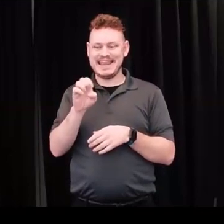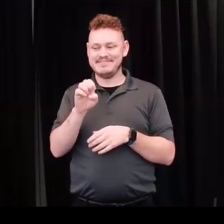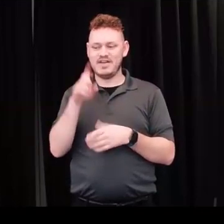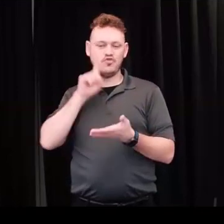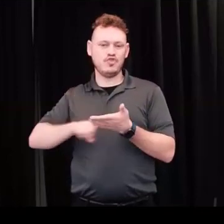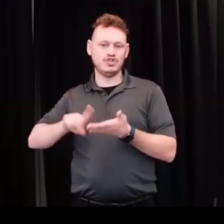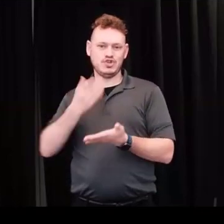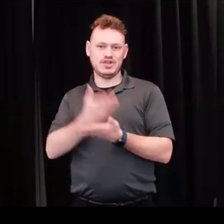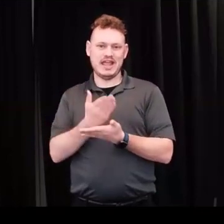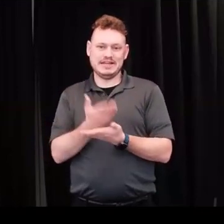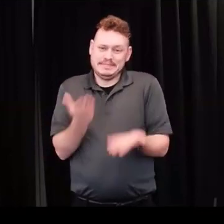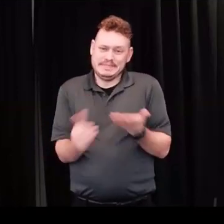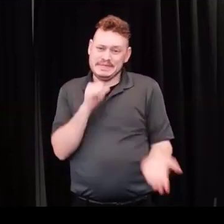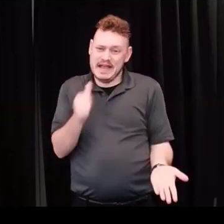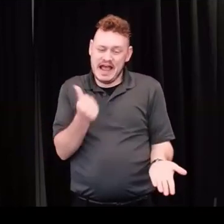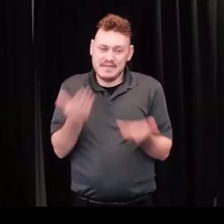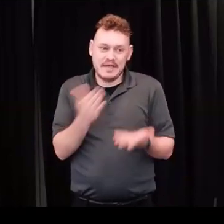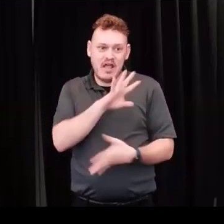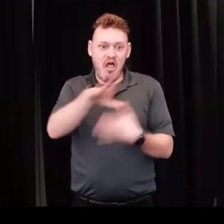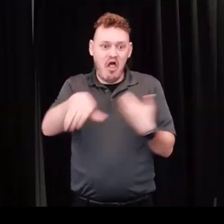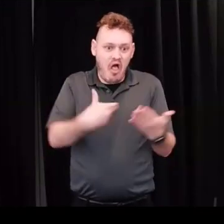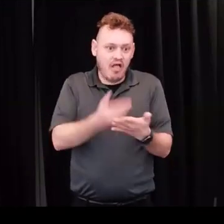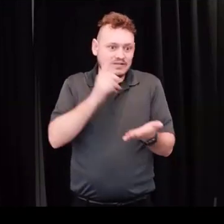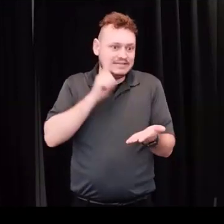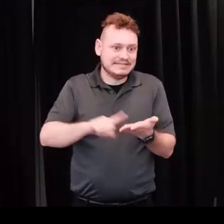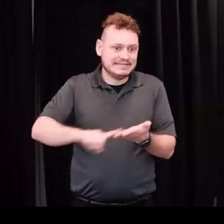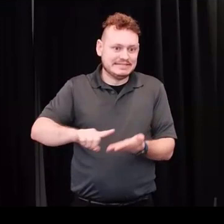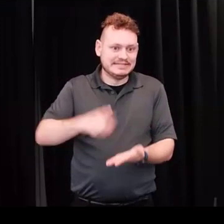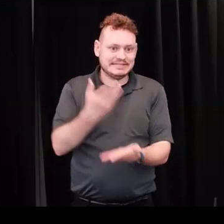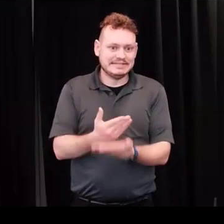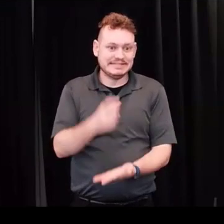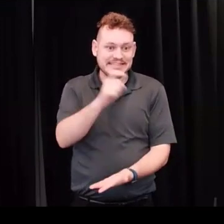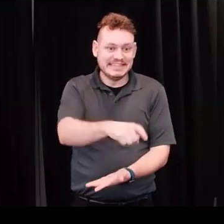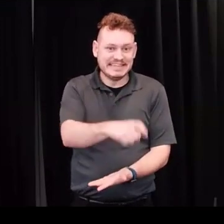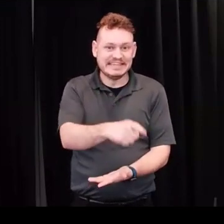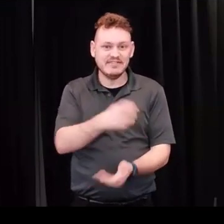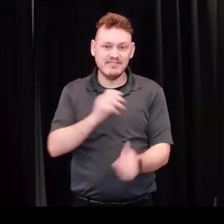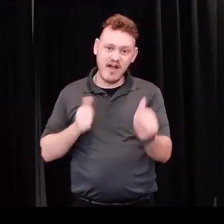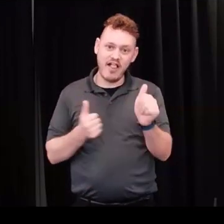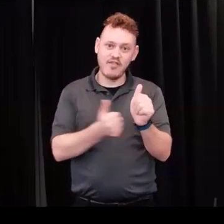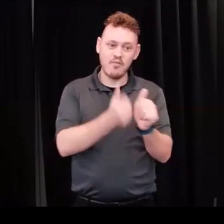able to get all the data that you need. You may need to follow up and get additional information.